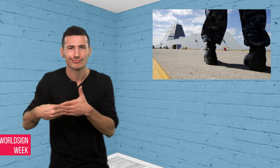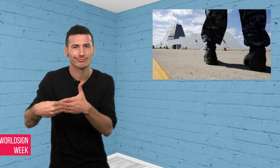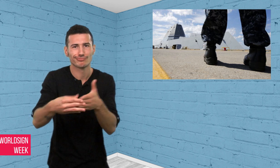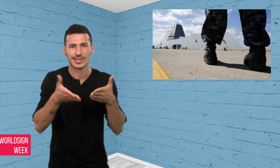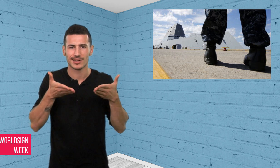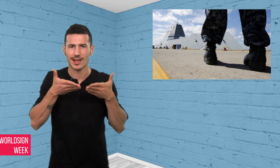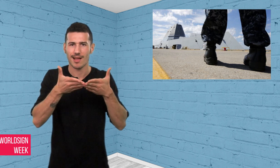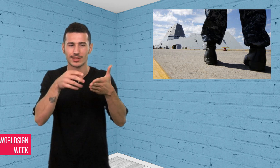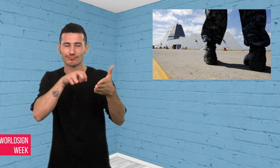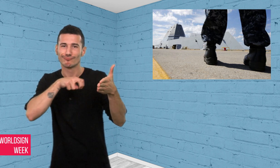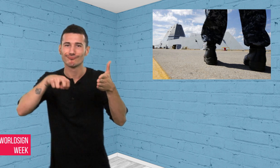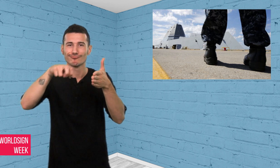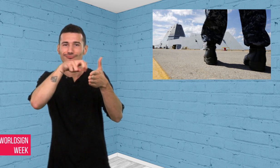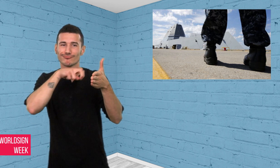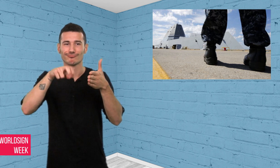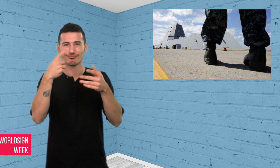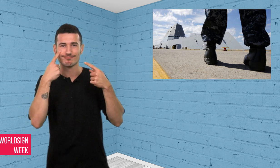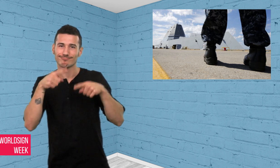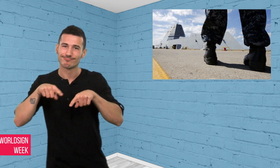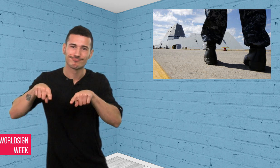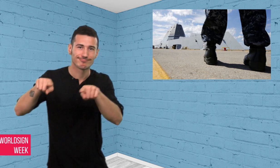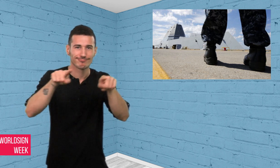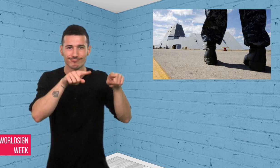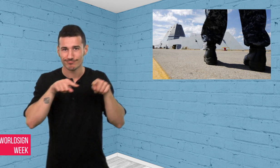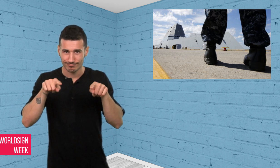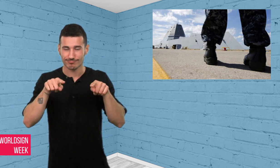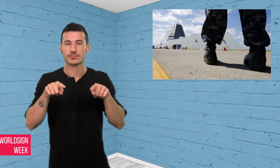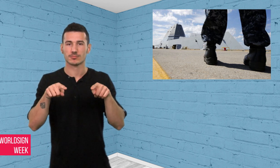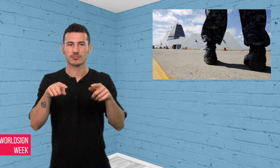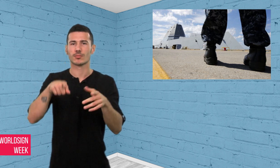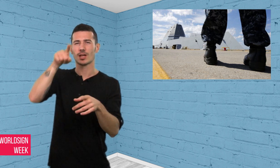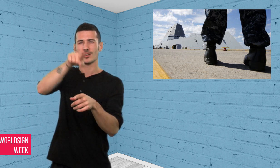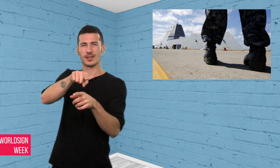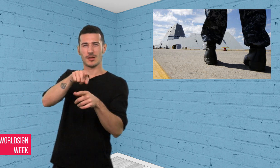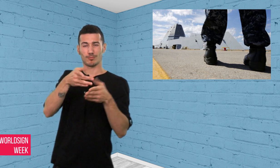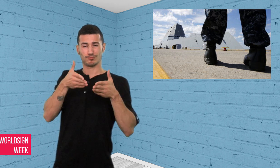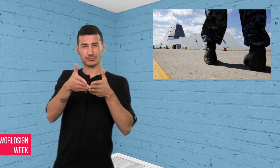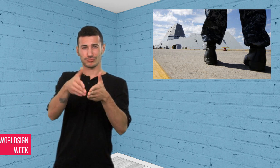ship showing the massive flight deck, a powerful